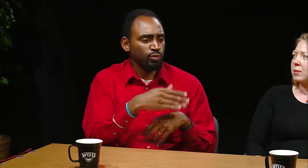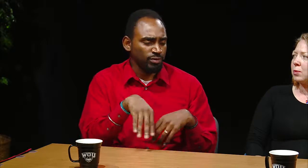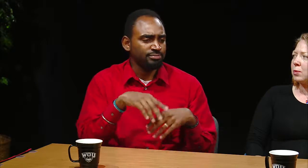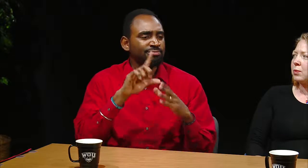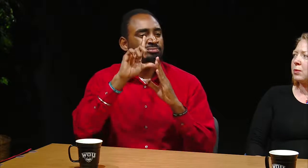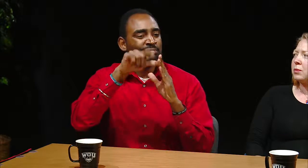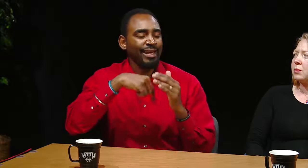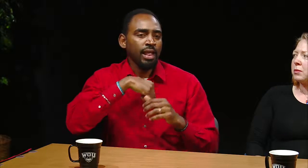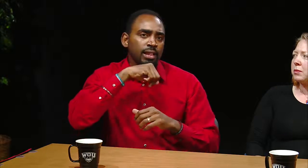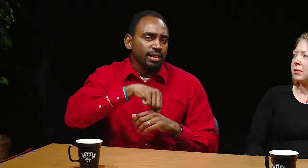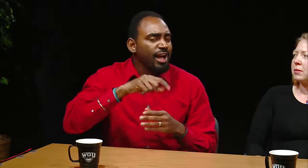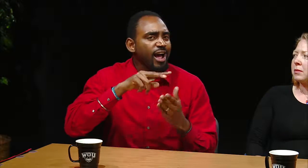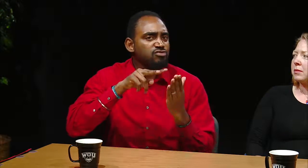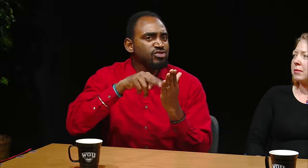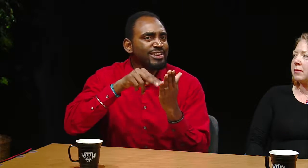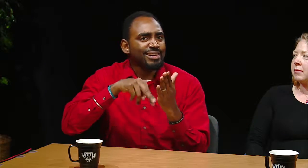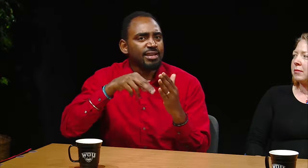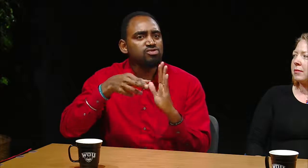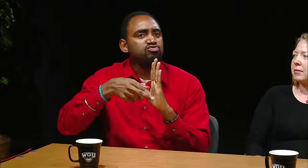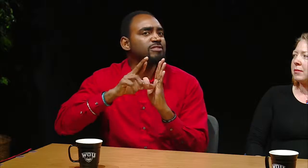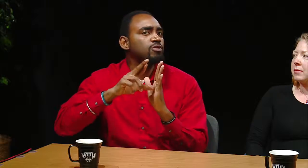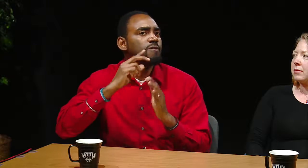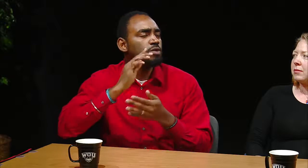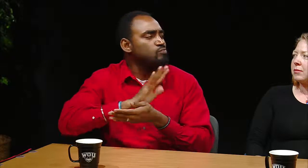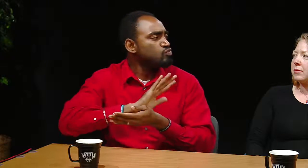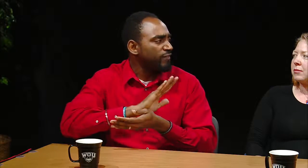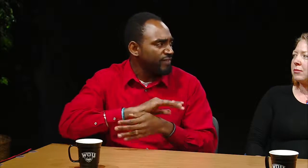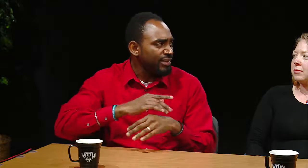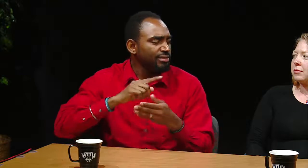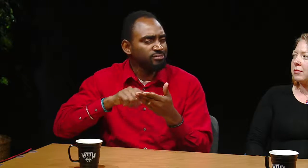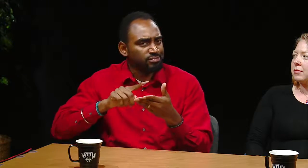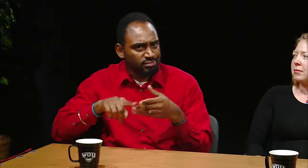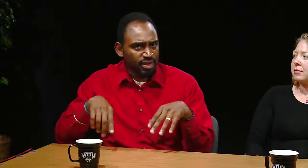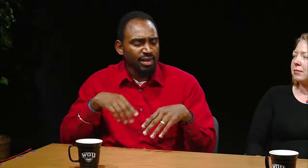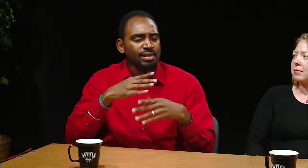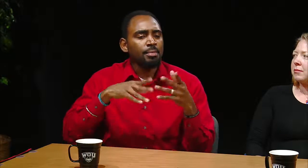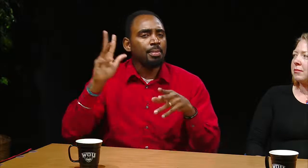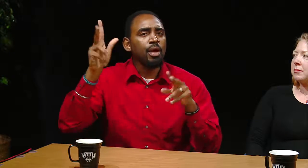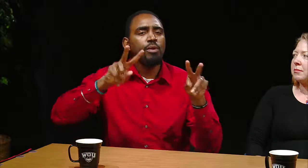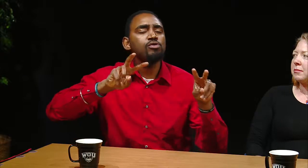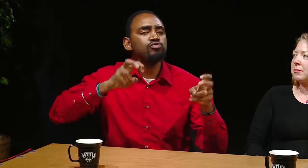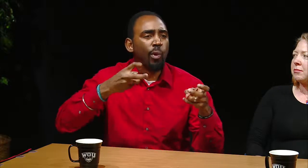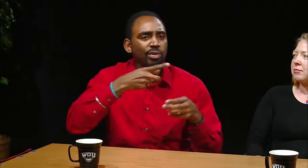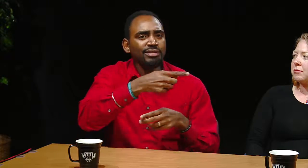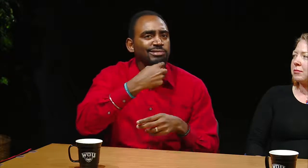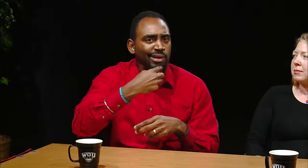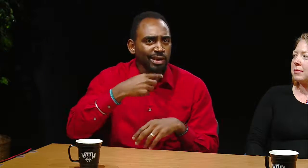just maybe like what the guidelines look like. Sure, a little bit. I don't know the acronym exactly.